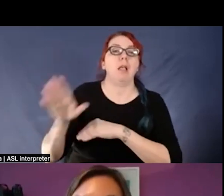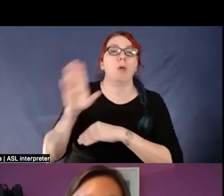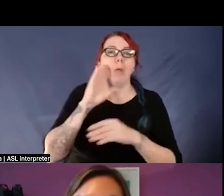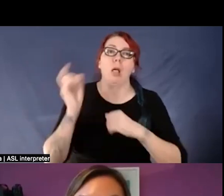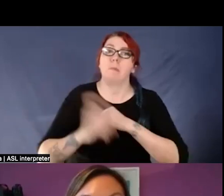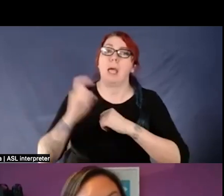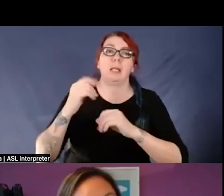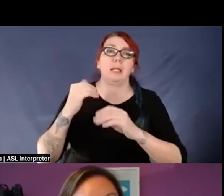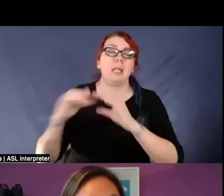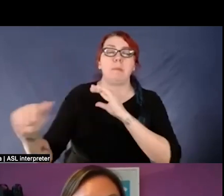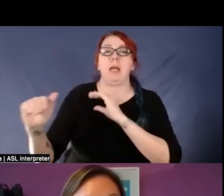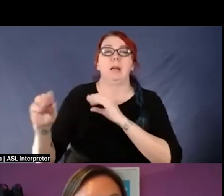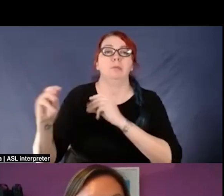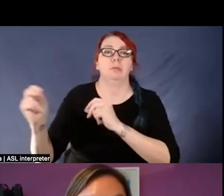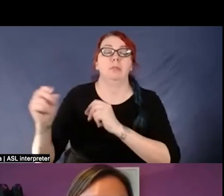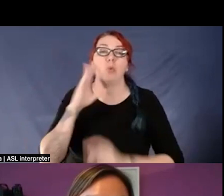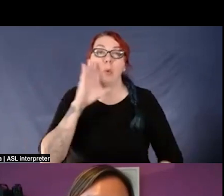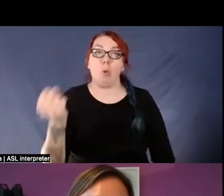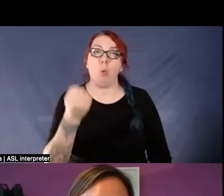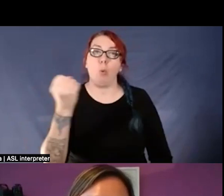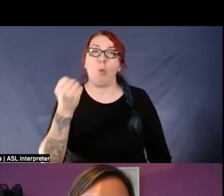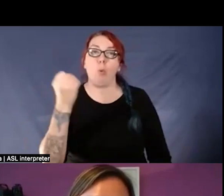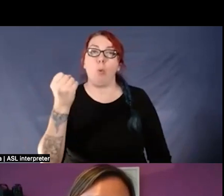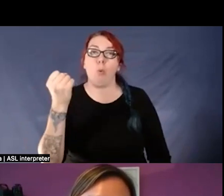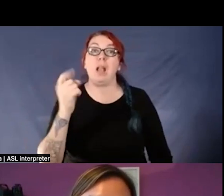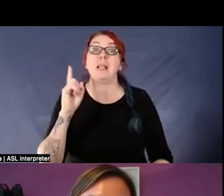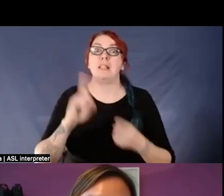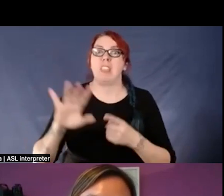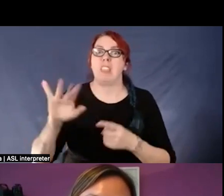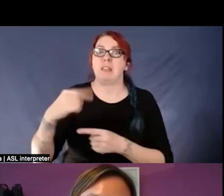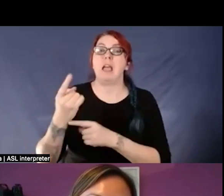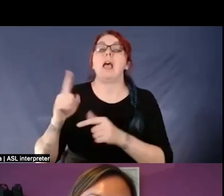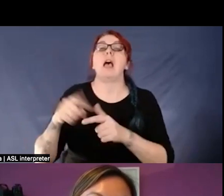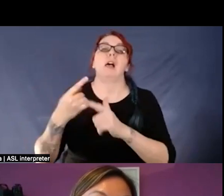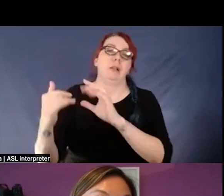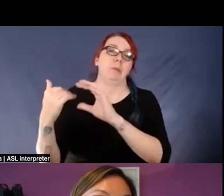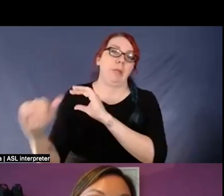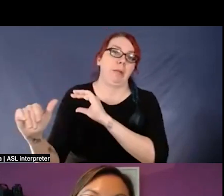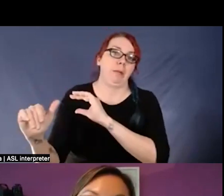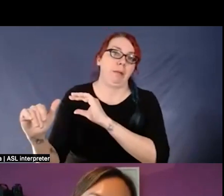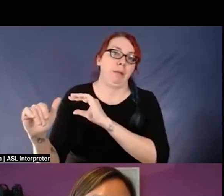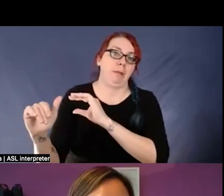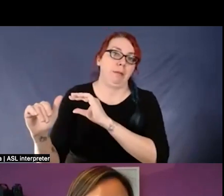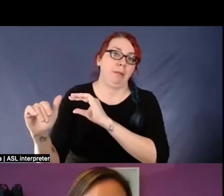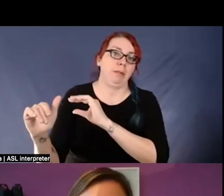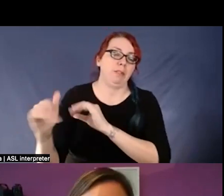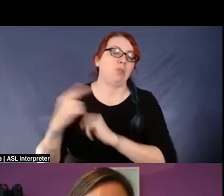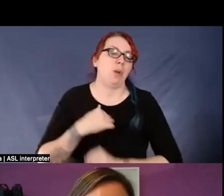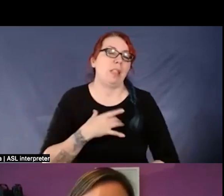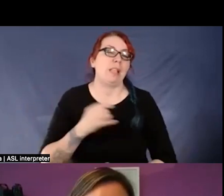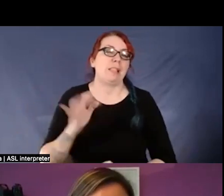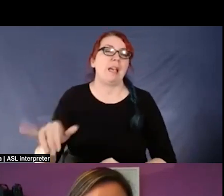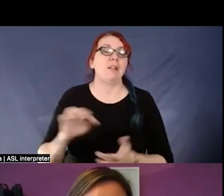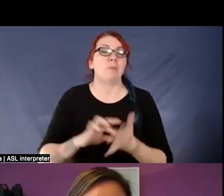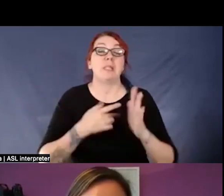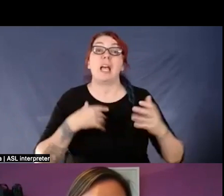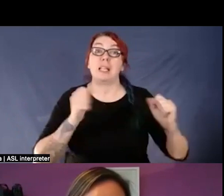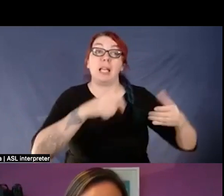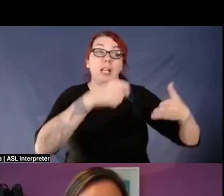instead of delaying and working on later on. And then quickly, I must mention that, and maybe this